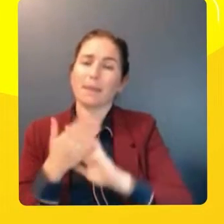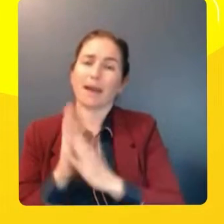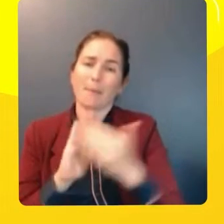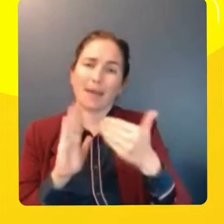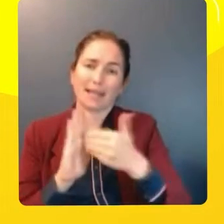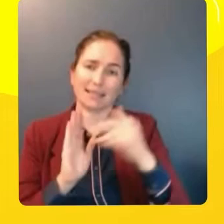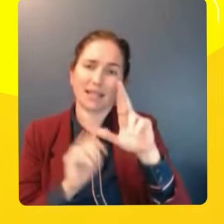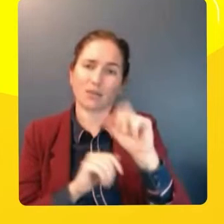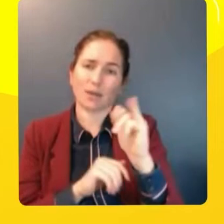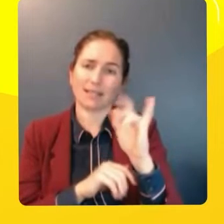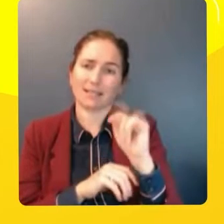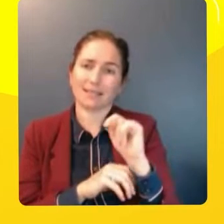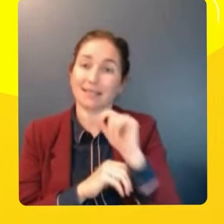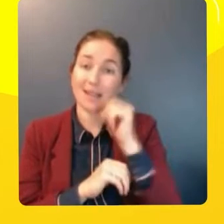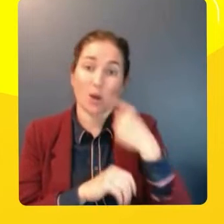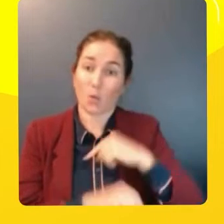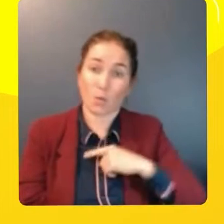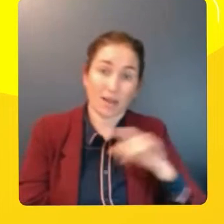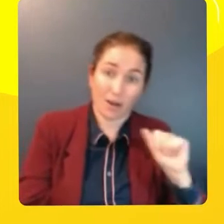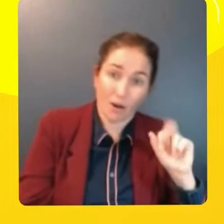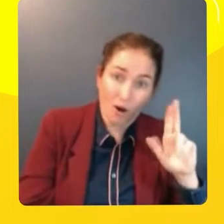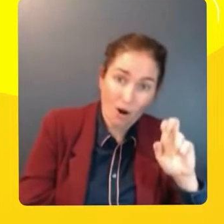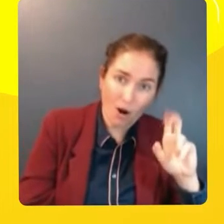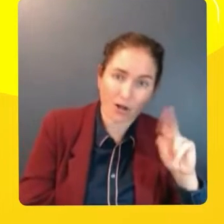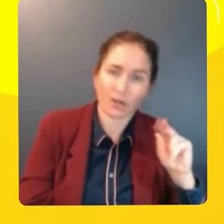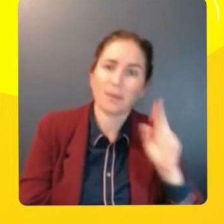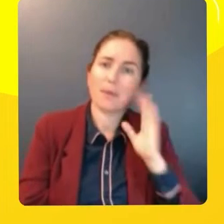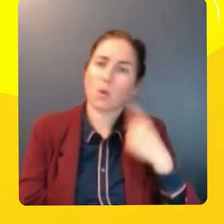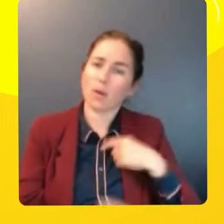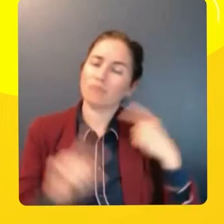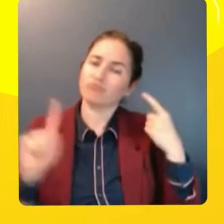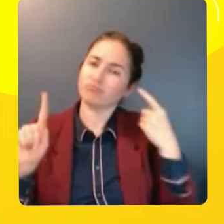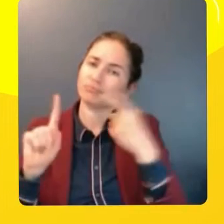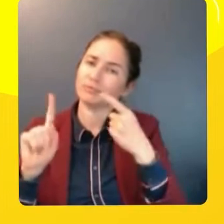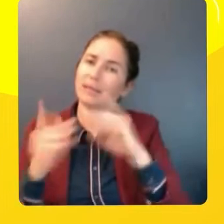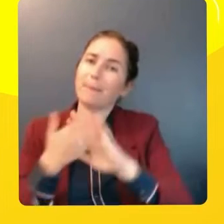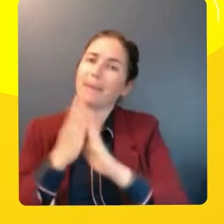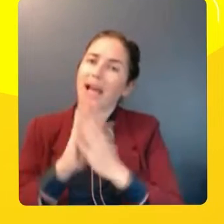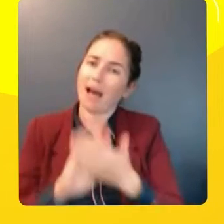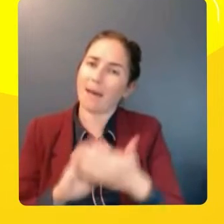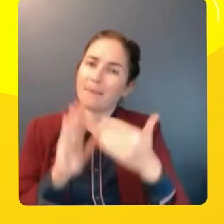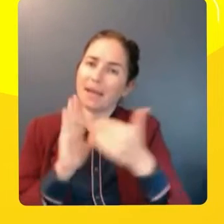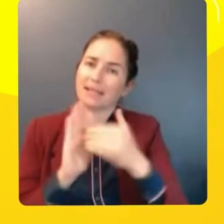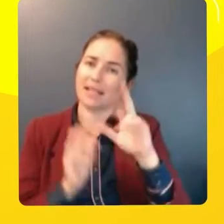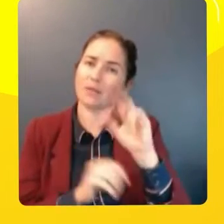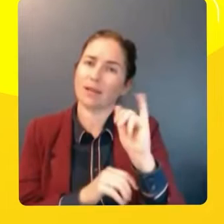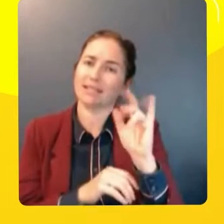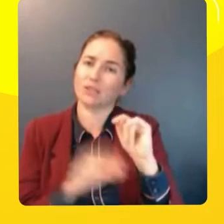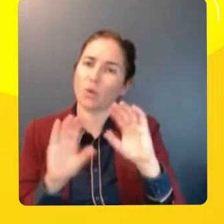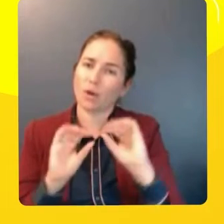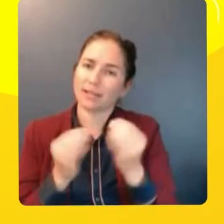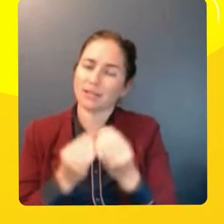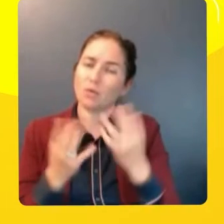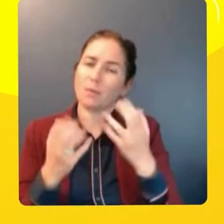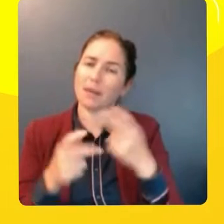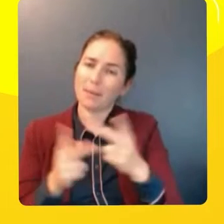That we are an anti-racist organization, we are striving to be an anti-racist organization. We are striving to be a place where no one is discriminated